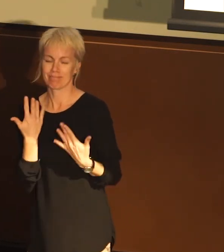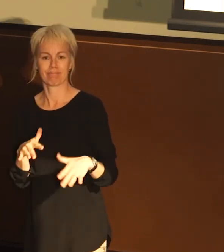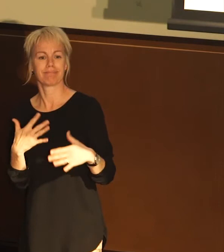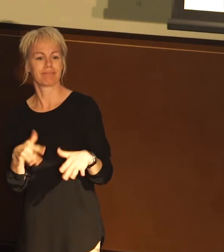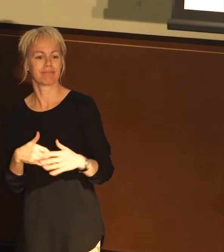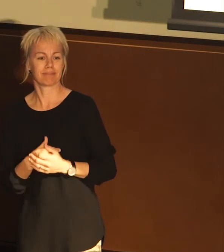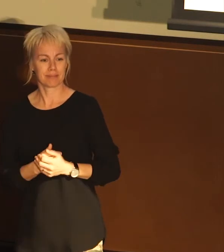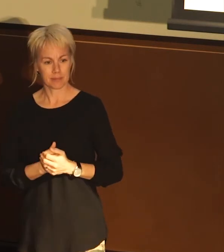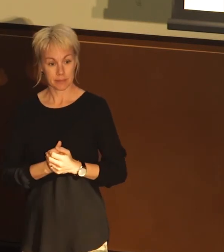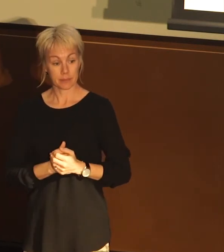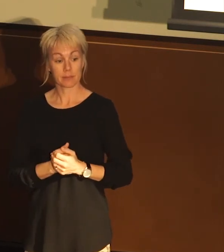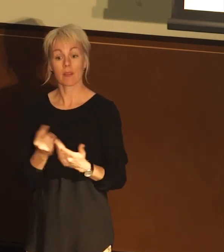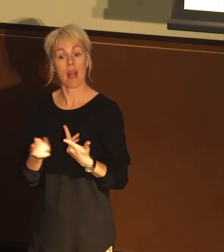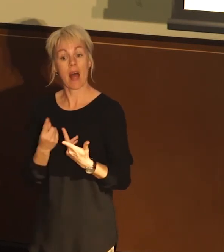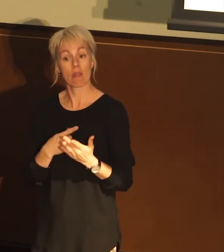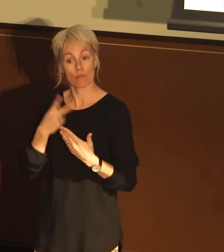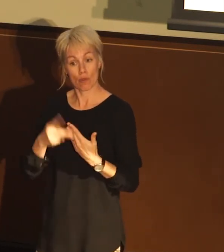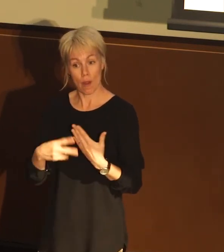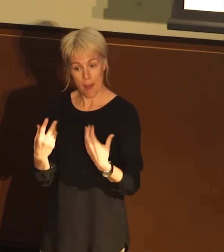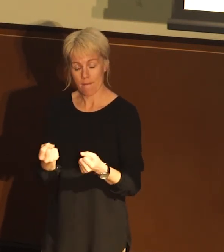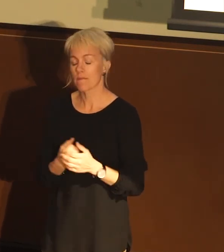The other things that we do roll out is we have health initiatives.